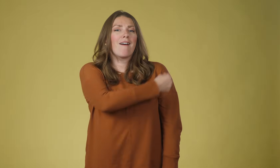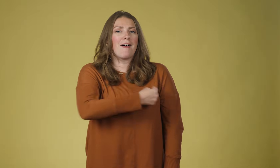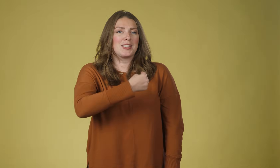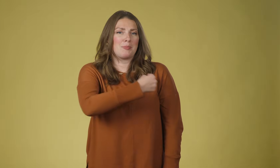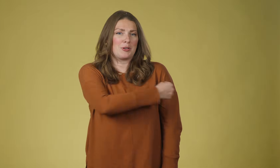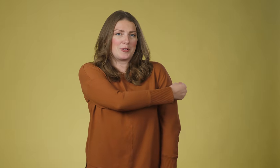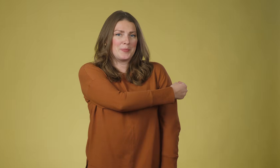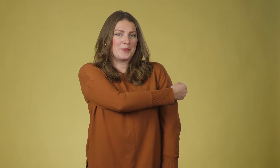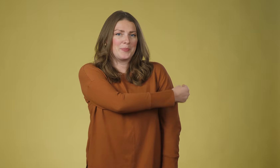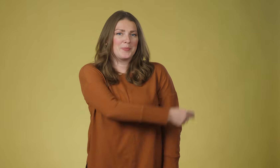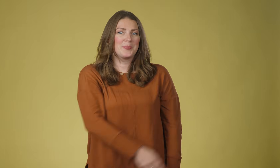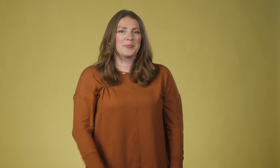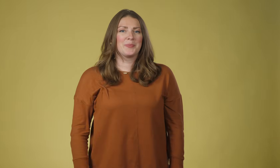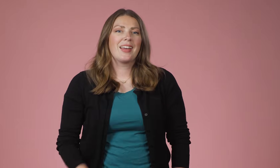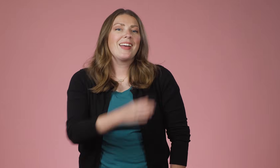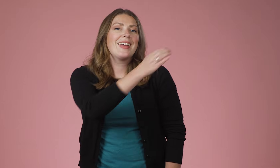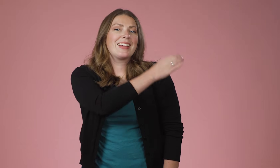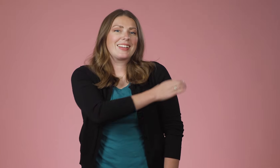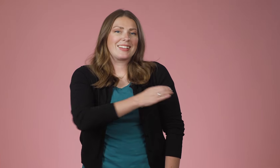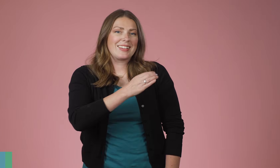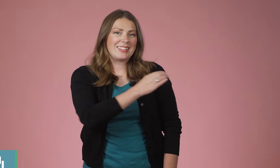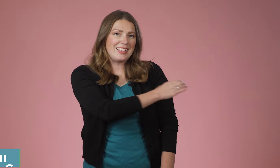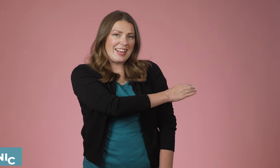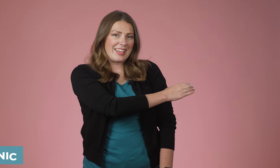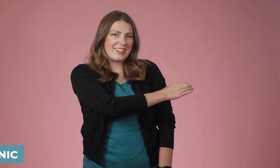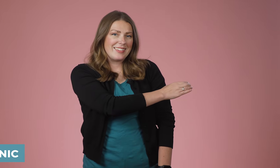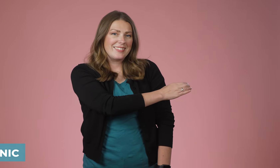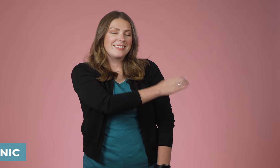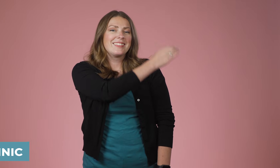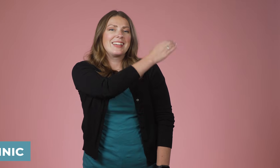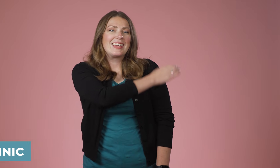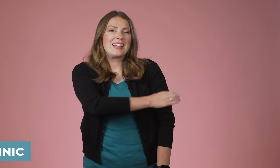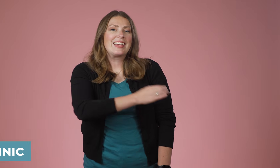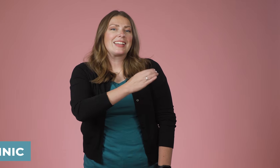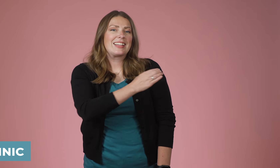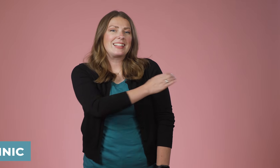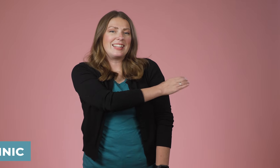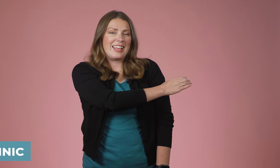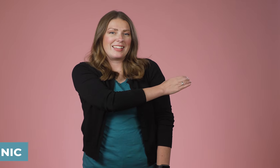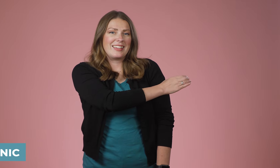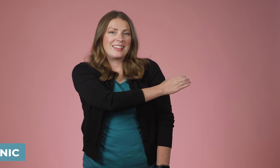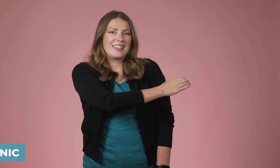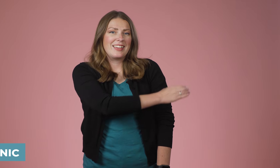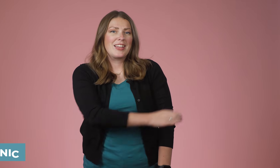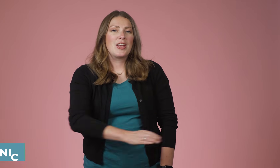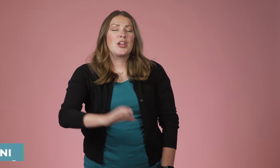Hospital. Clinic.